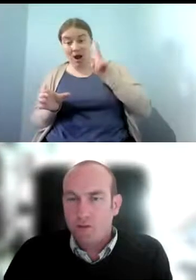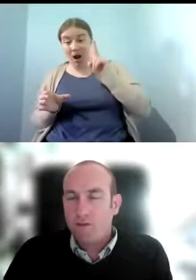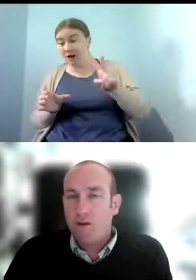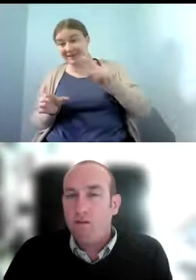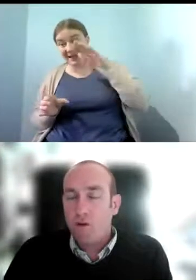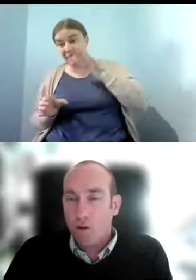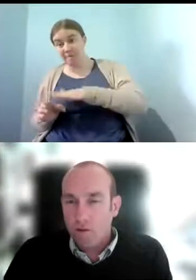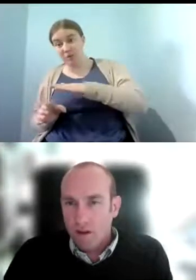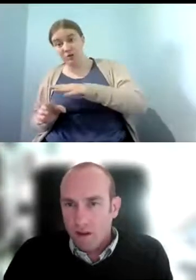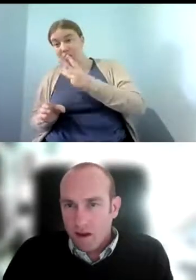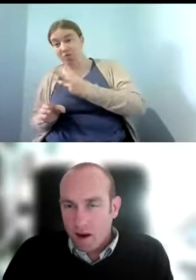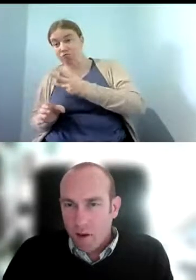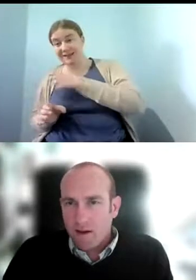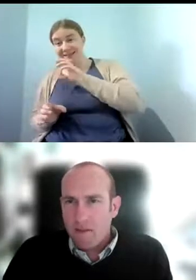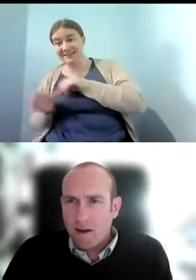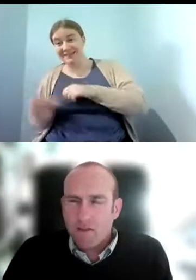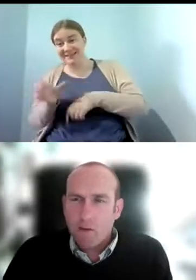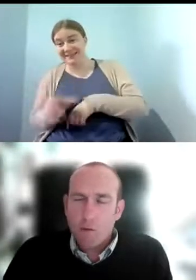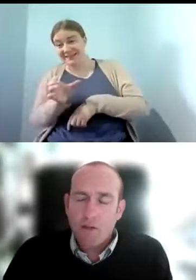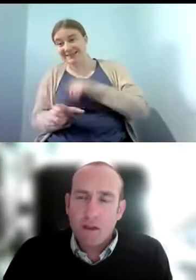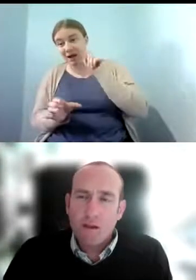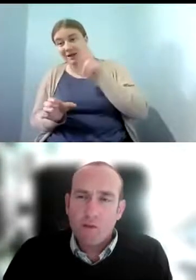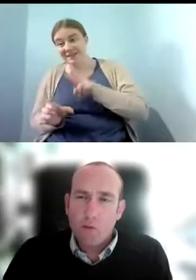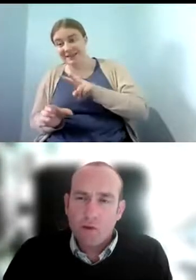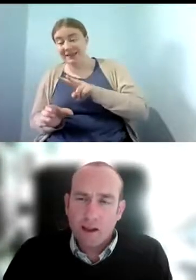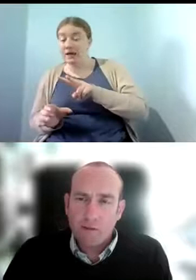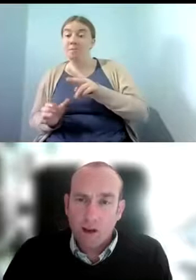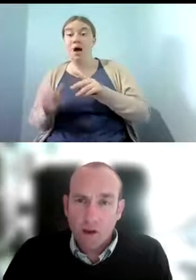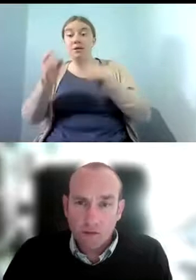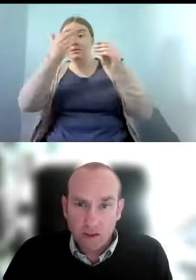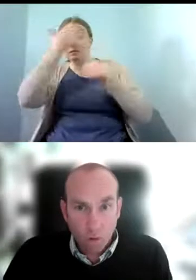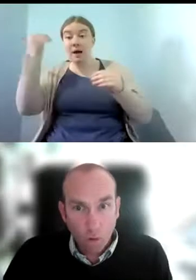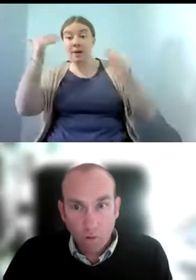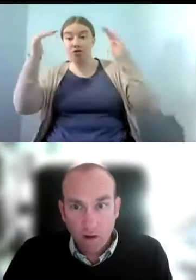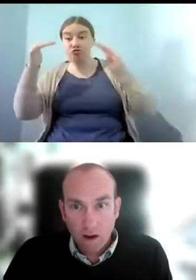three or four um but in the middle of summer when the the water levels are low you'll see all um